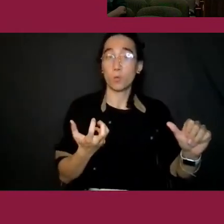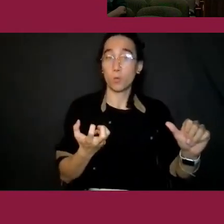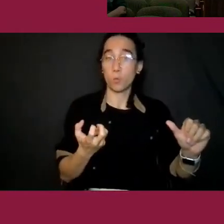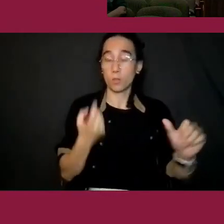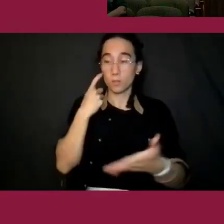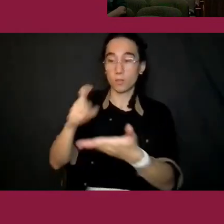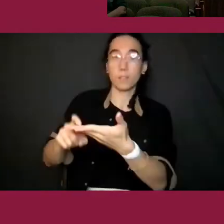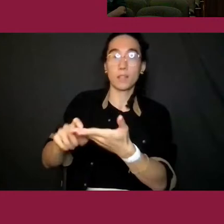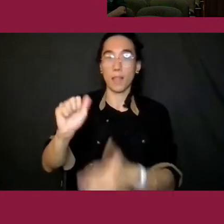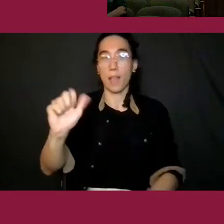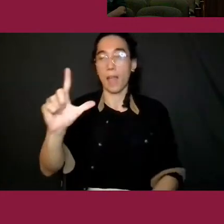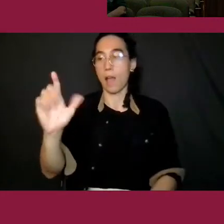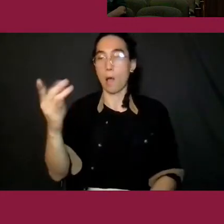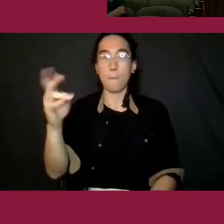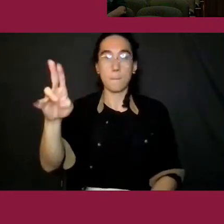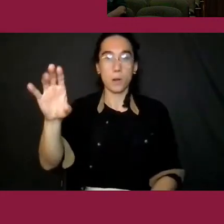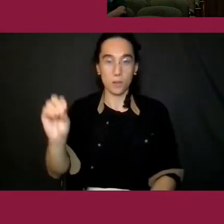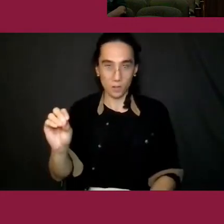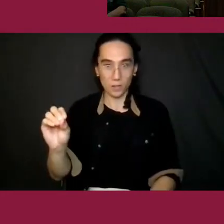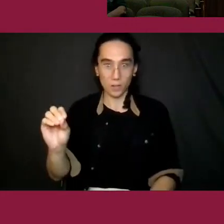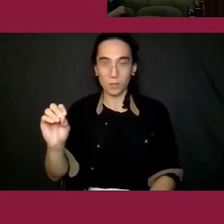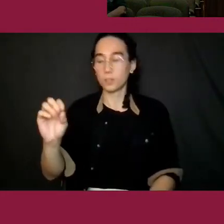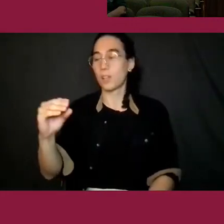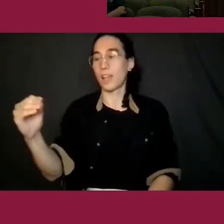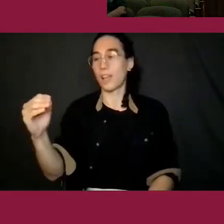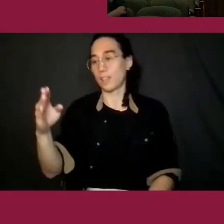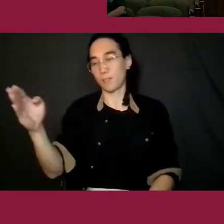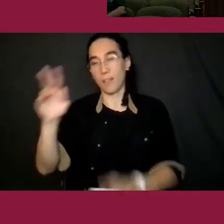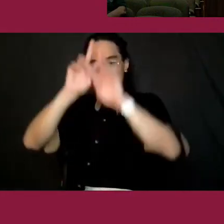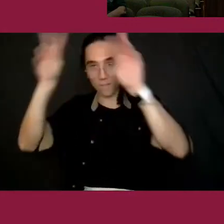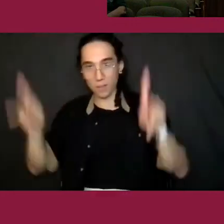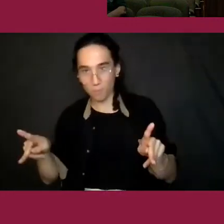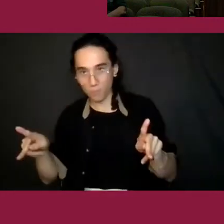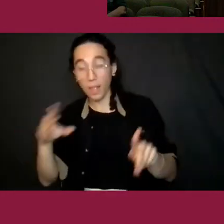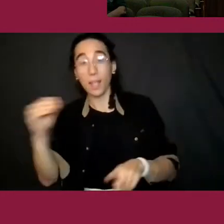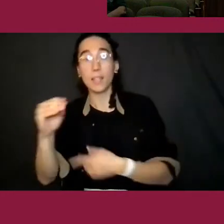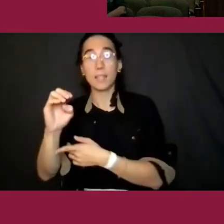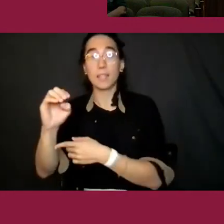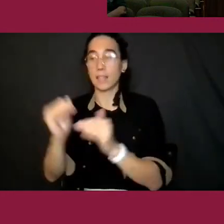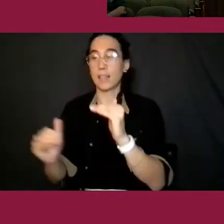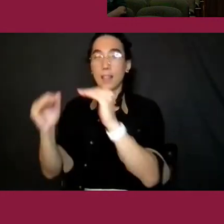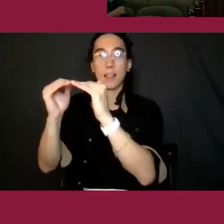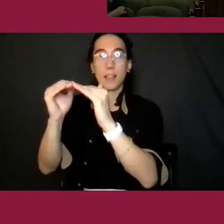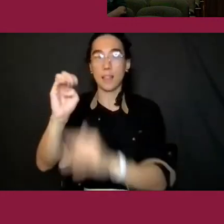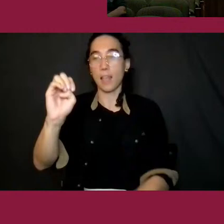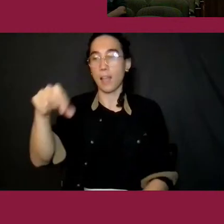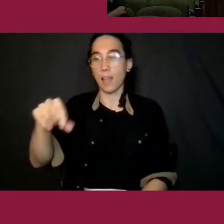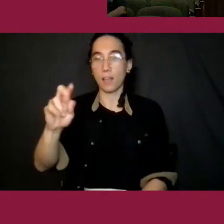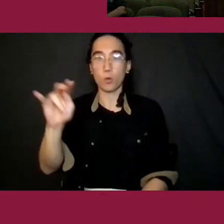and Vice President Farley and the entire equity team for leading a successful observance of Hispanic Heritage Month.